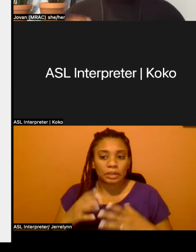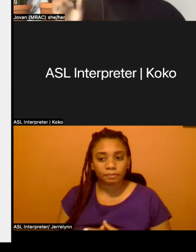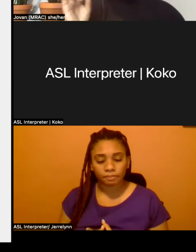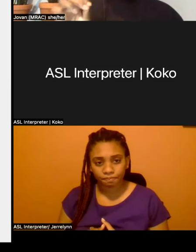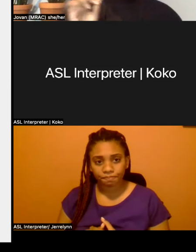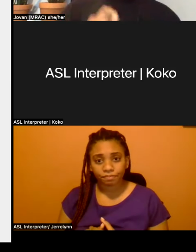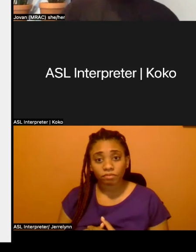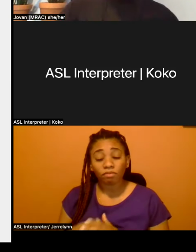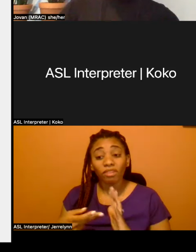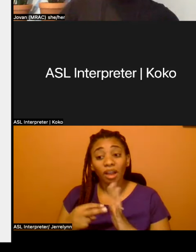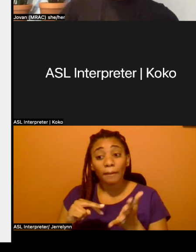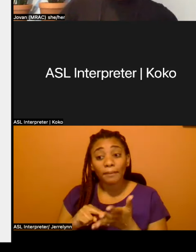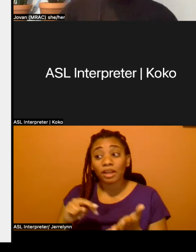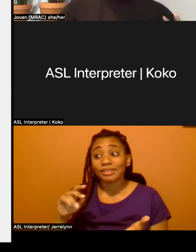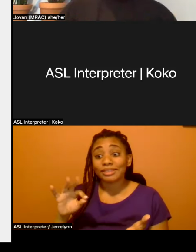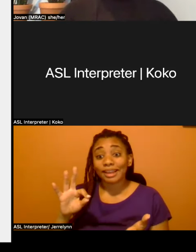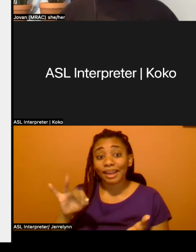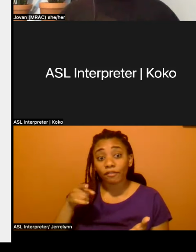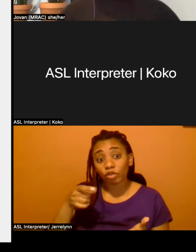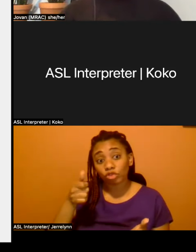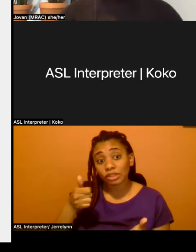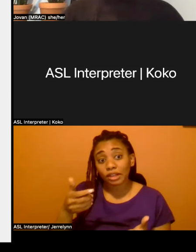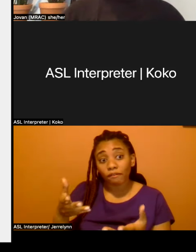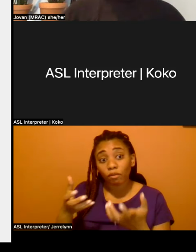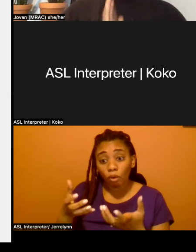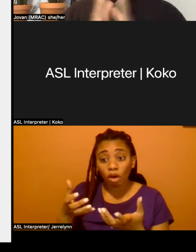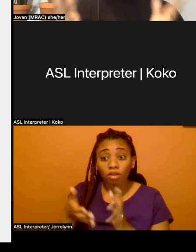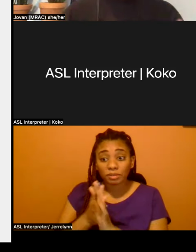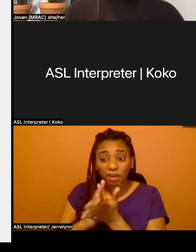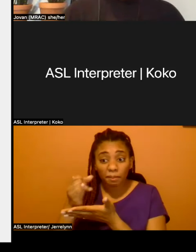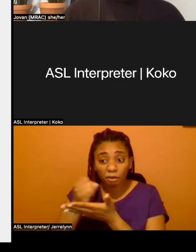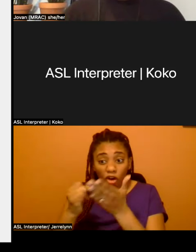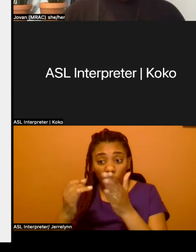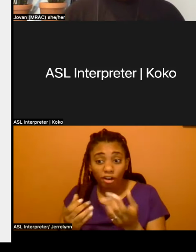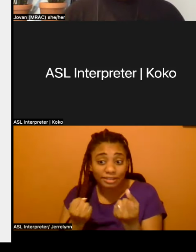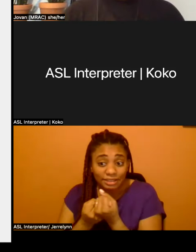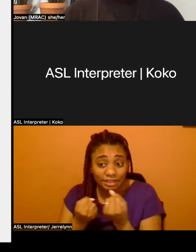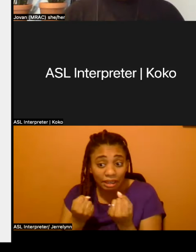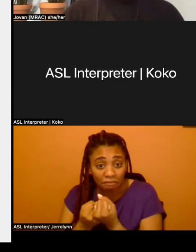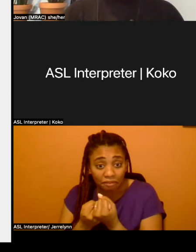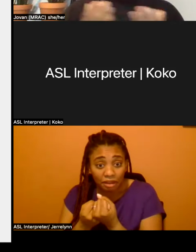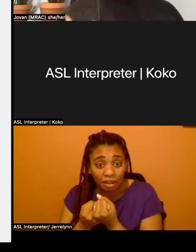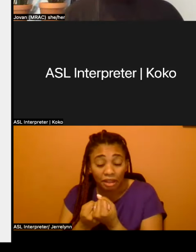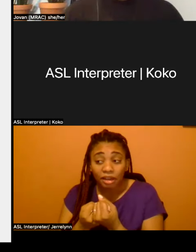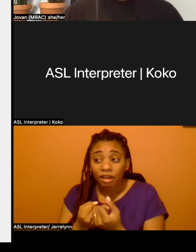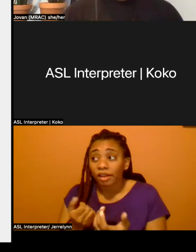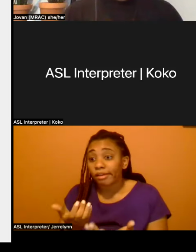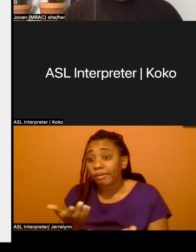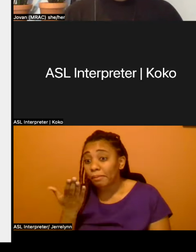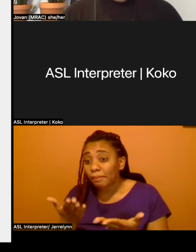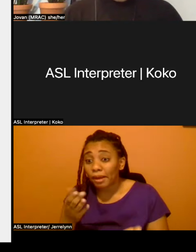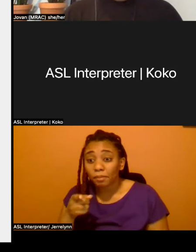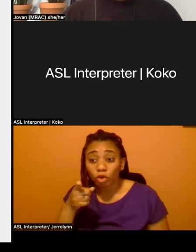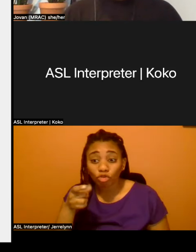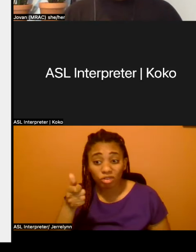So if you do want to be an artist advocate, maybe you don't... Maybe you are not eligible for this opportunity,